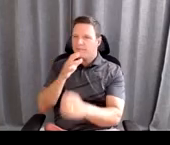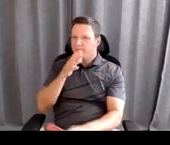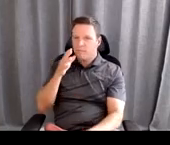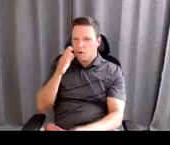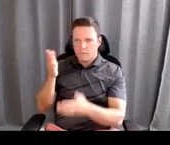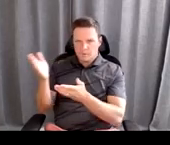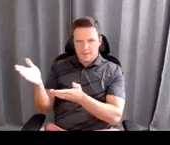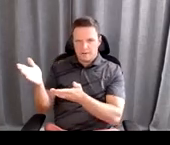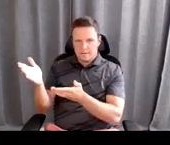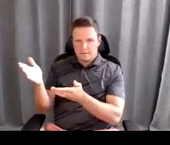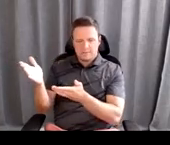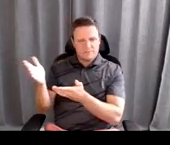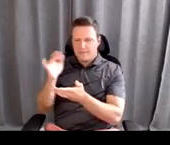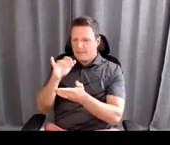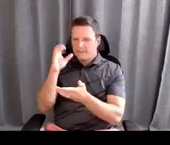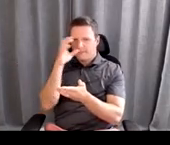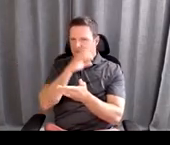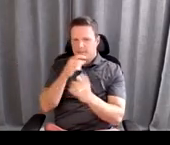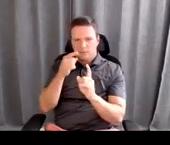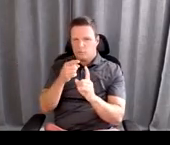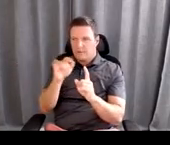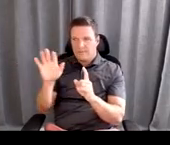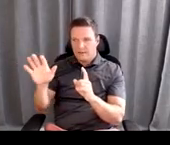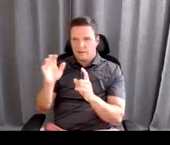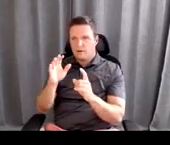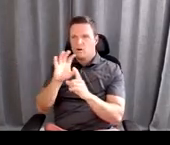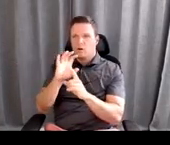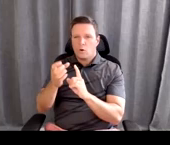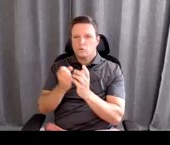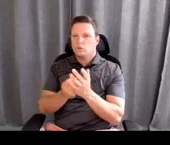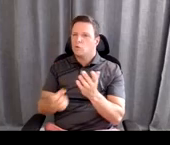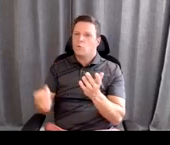That's missing the cultural wealth in this particular community.